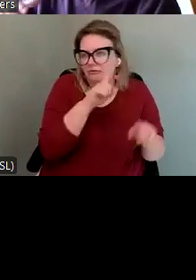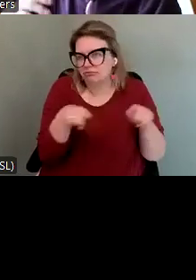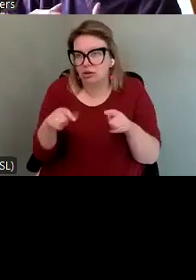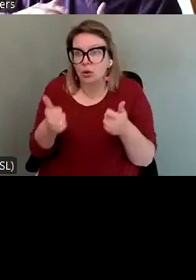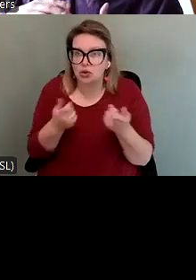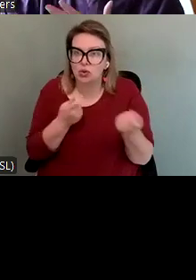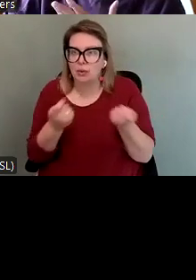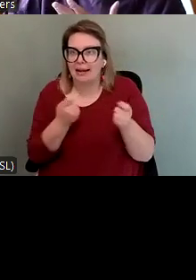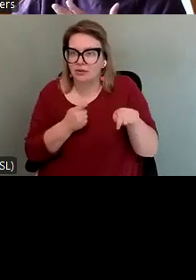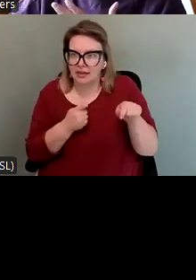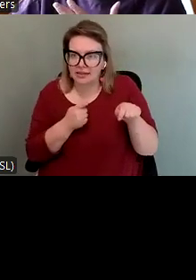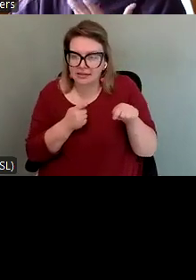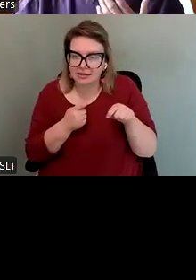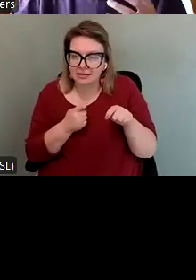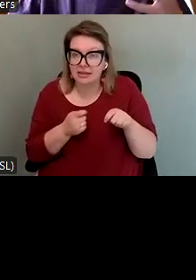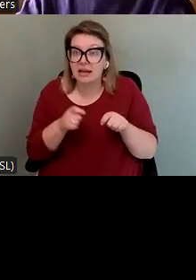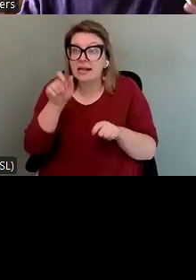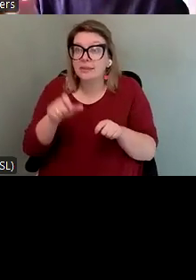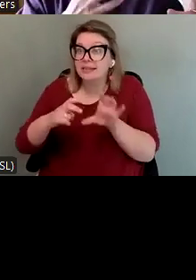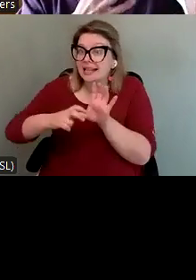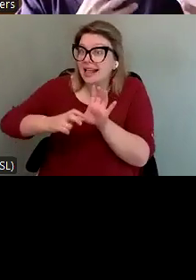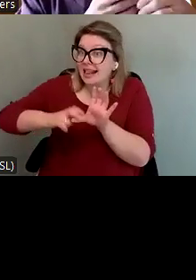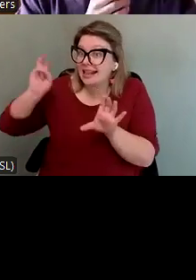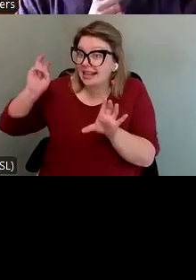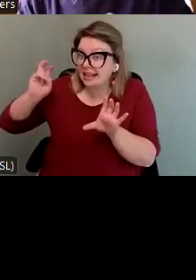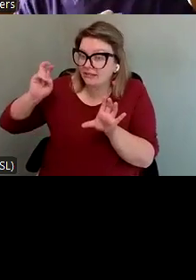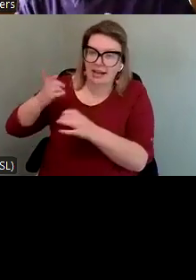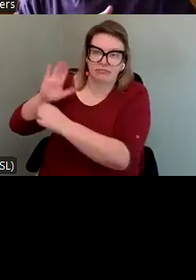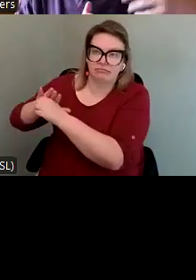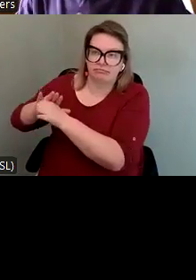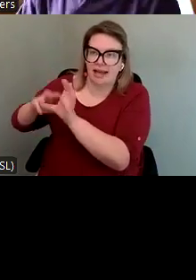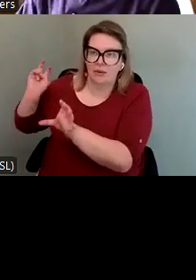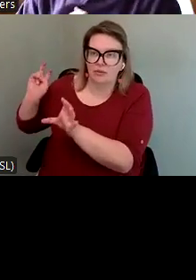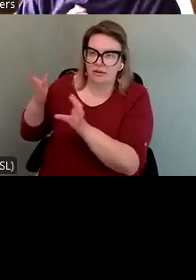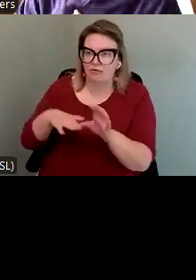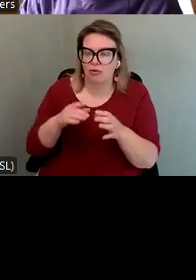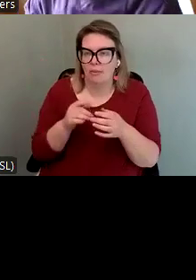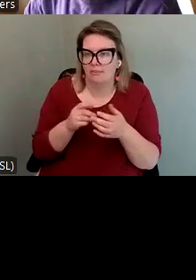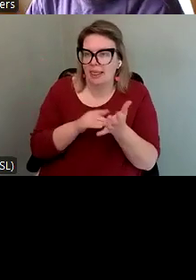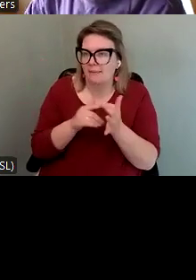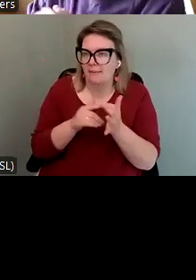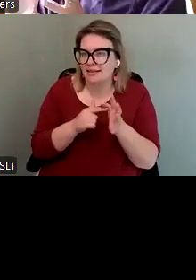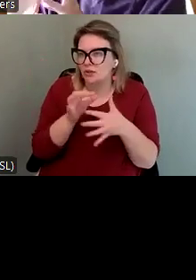If anybody should leave your organization, you can then remove them from your Meta Business Suite.